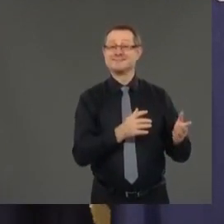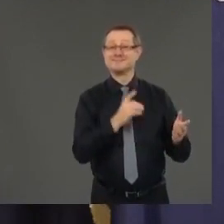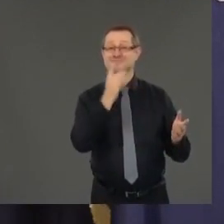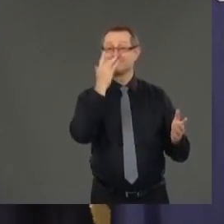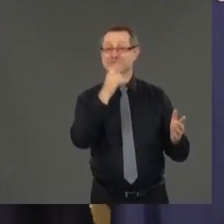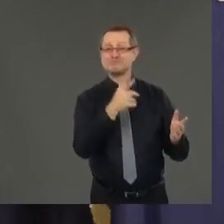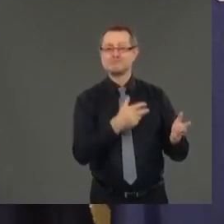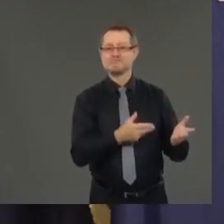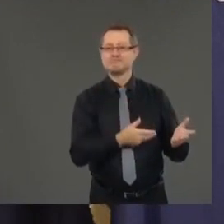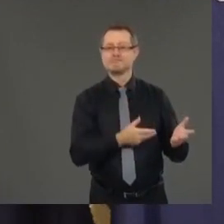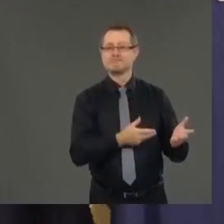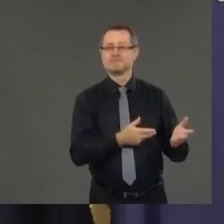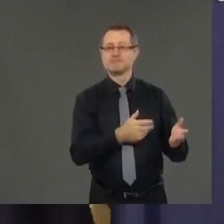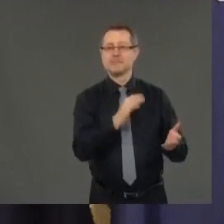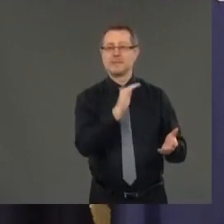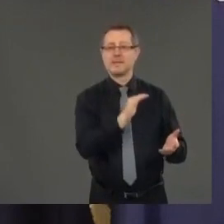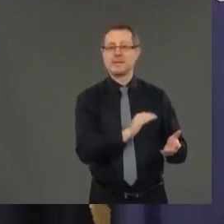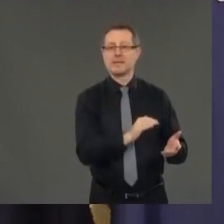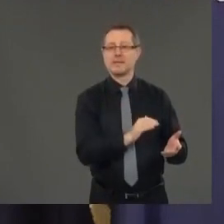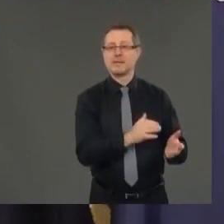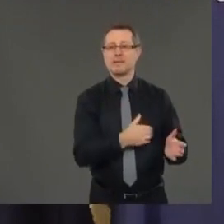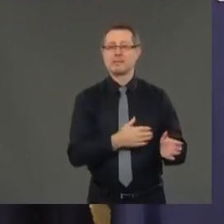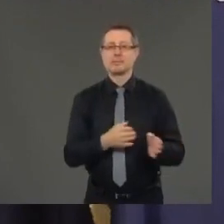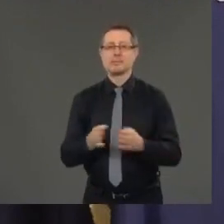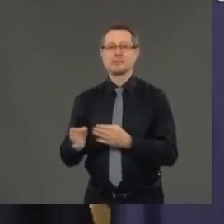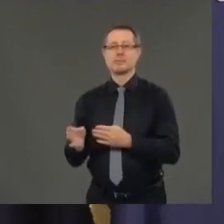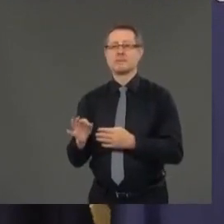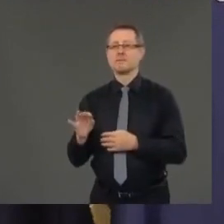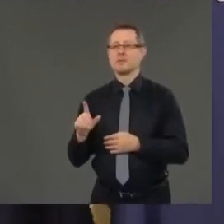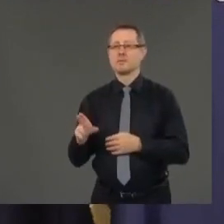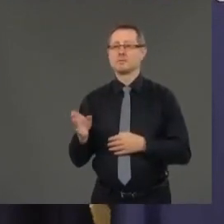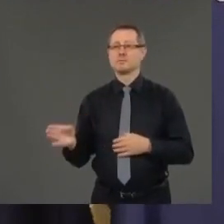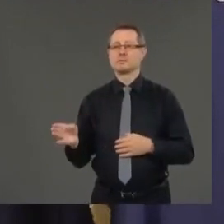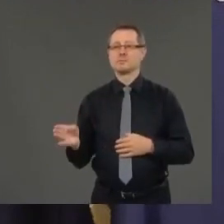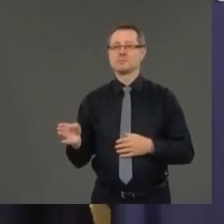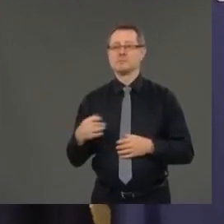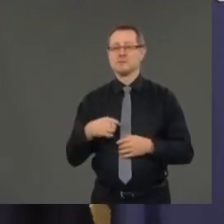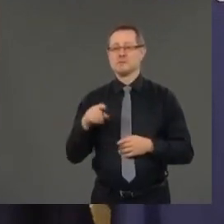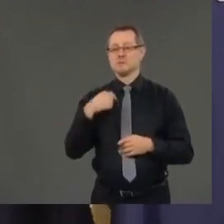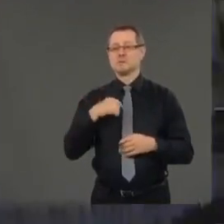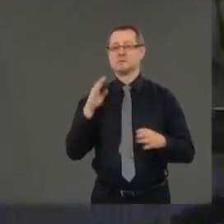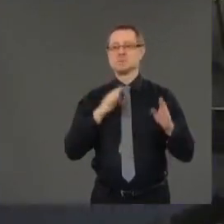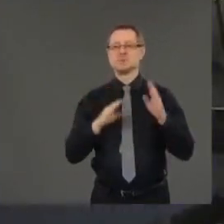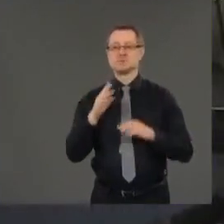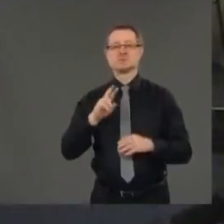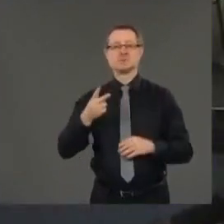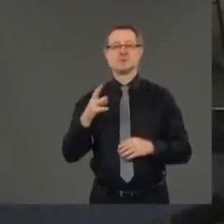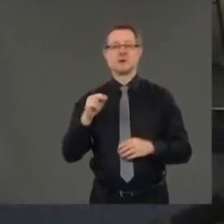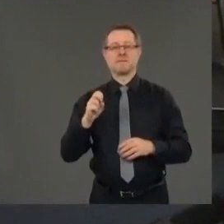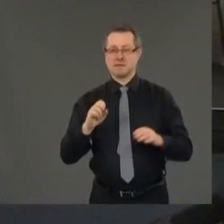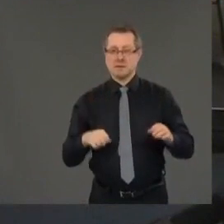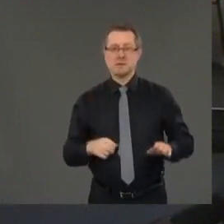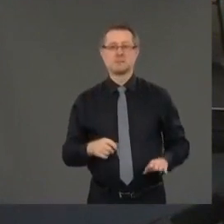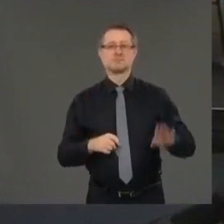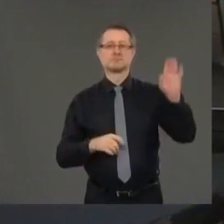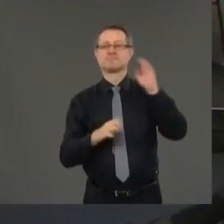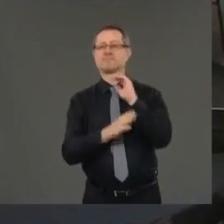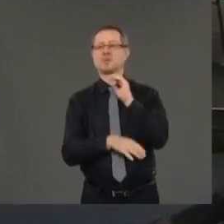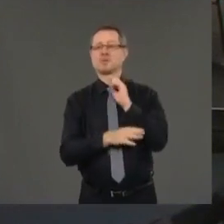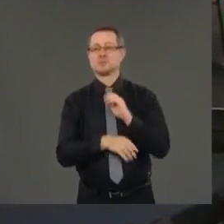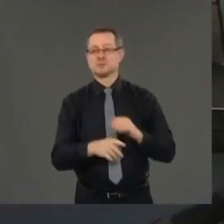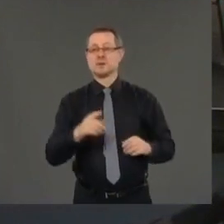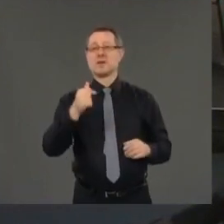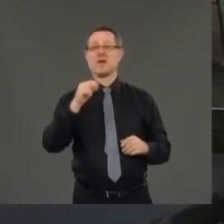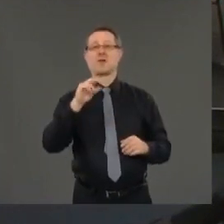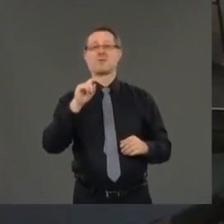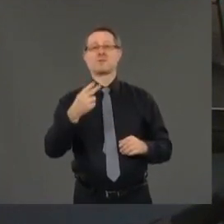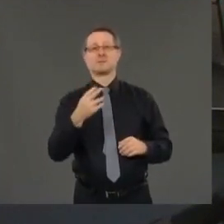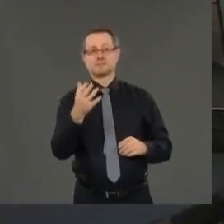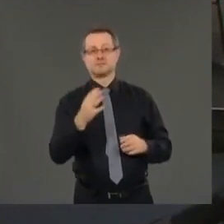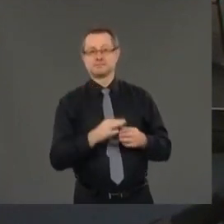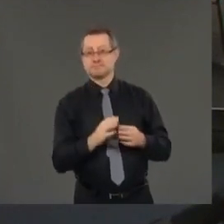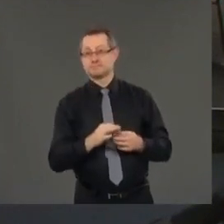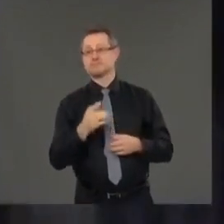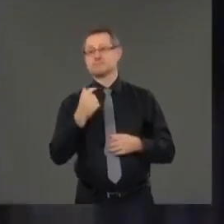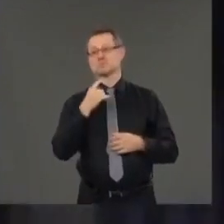COVID TEST.